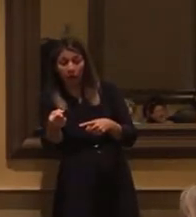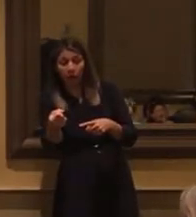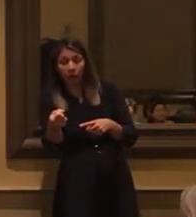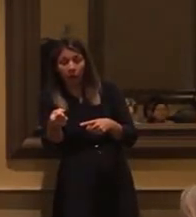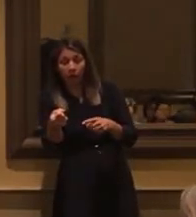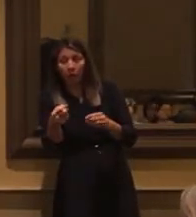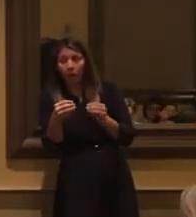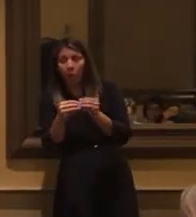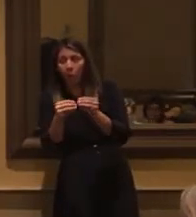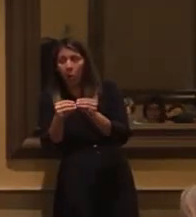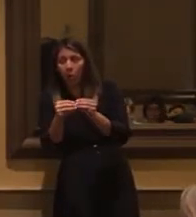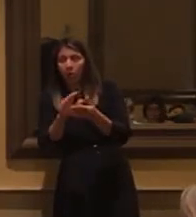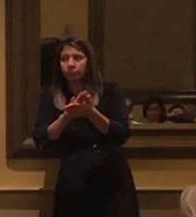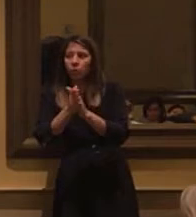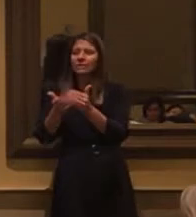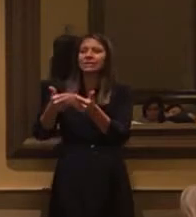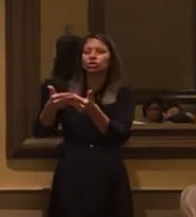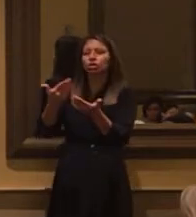more easier...